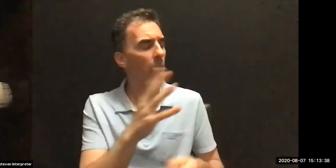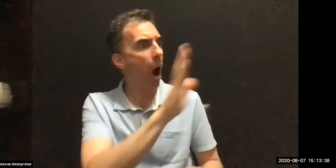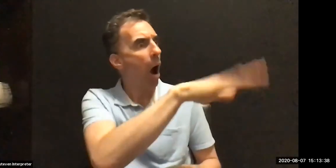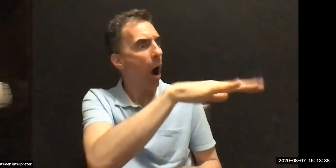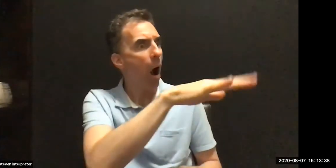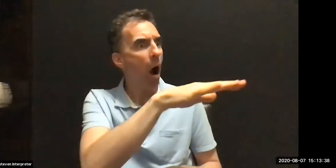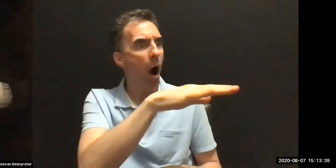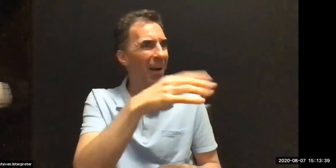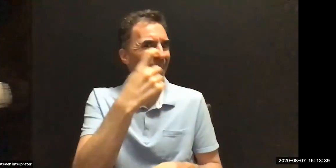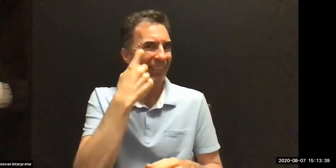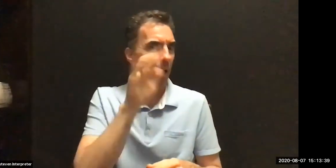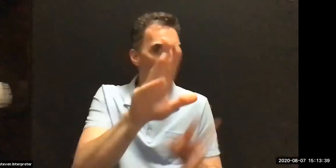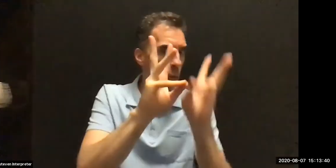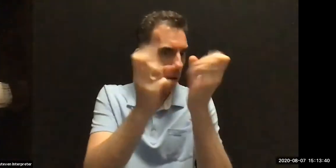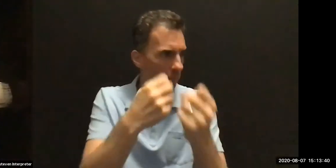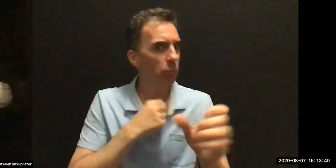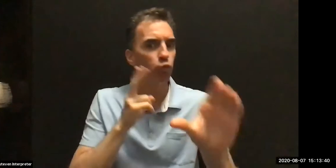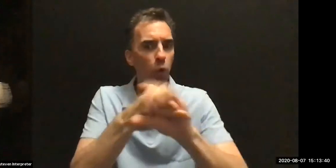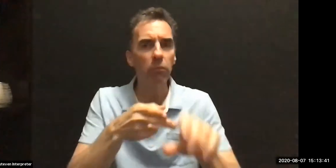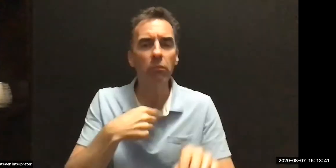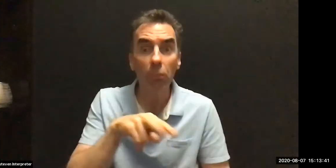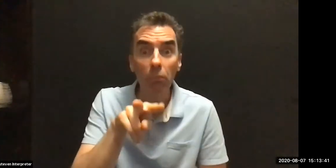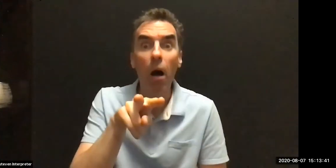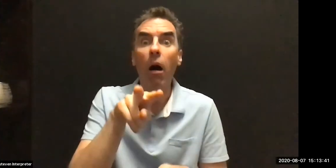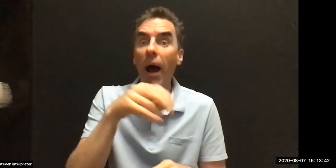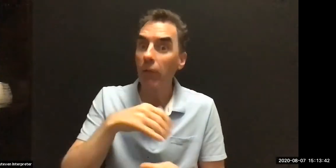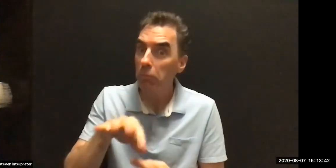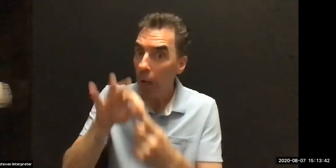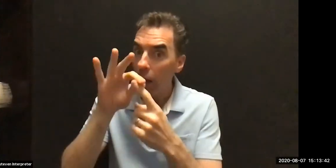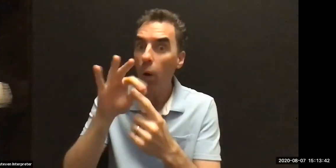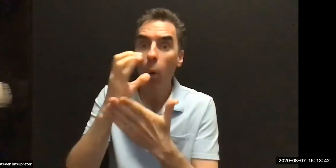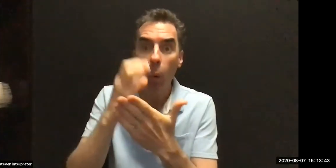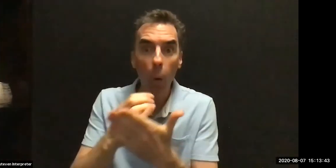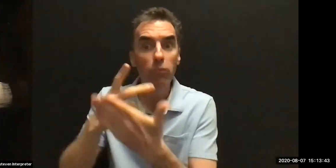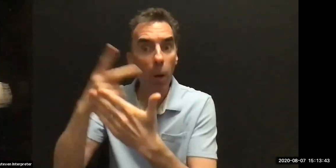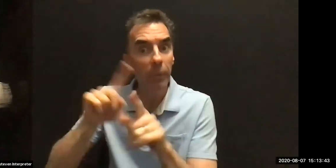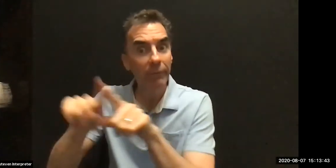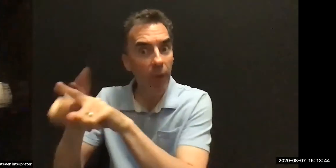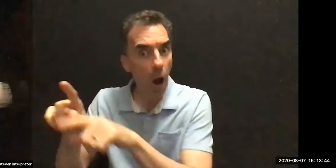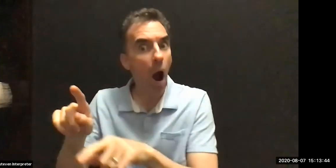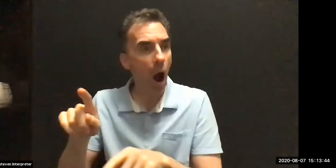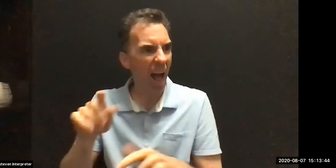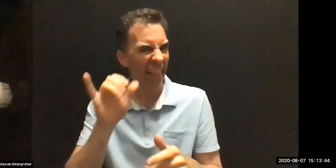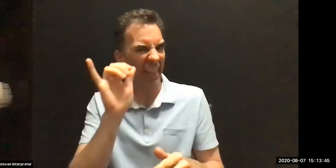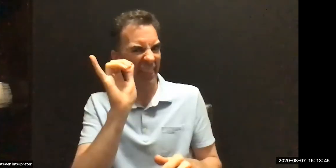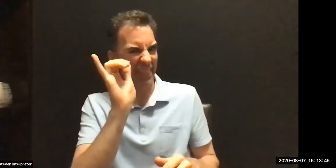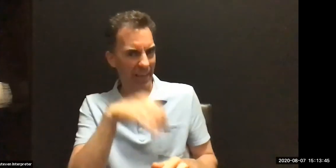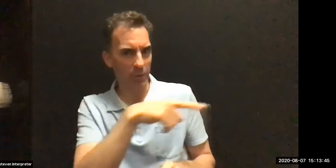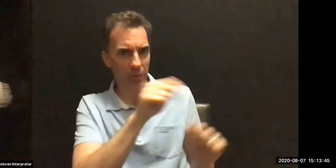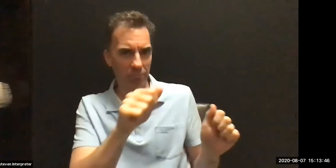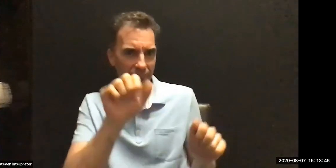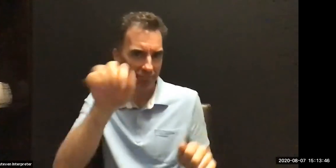Channelle Charest: Workshop and that you heard about the specialist courses and specialized programming that then assist with the cohort program and